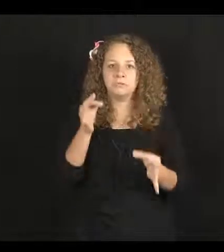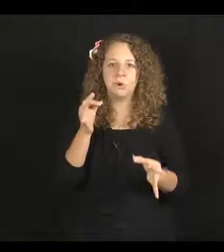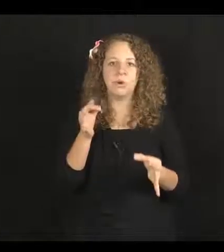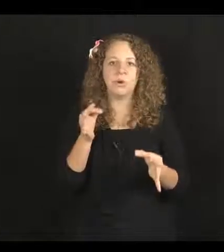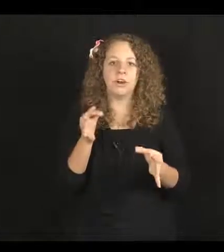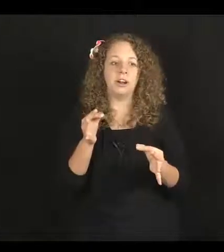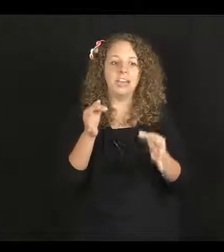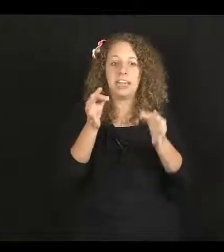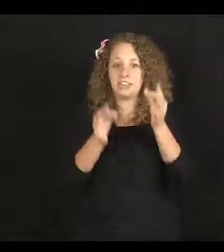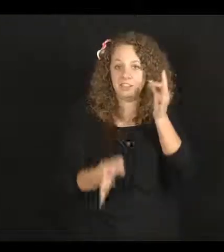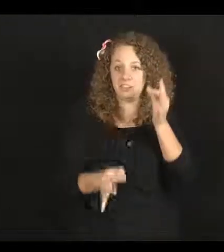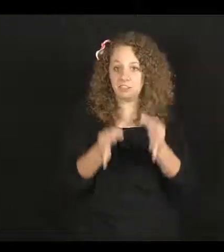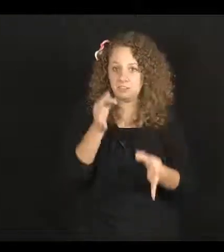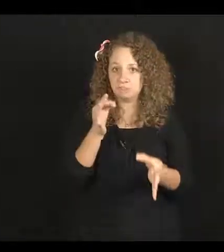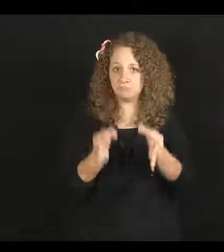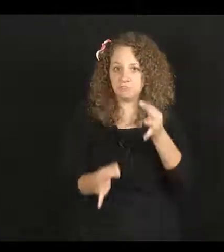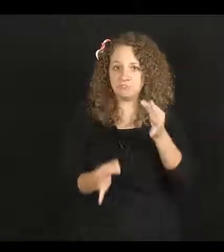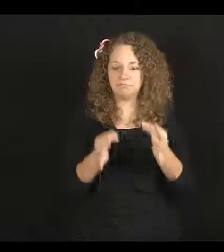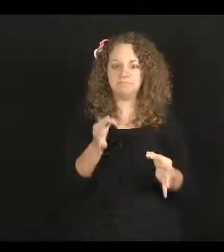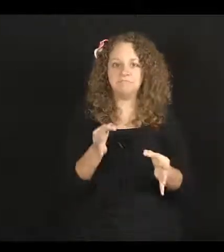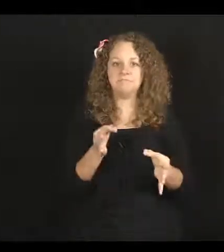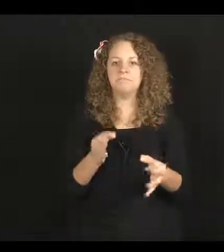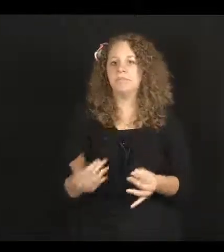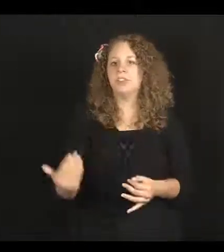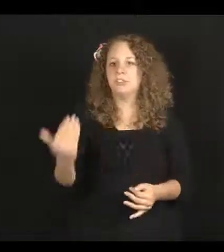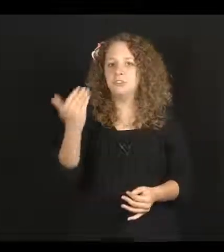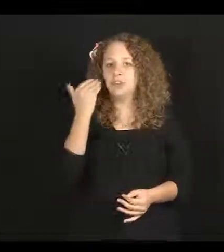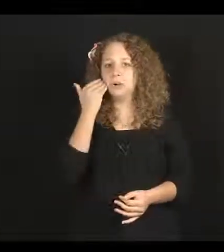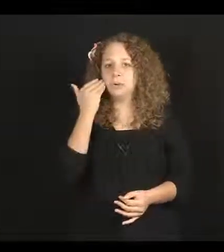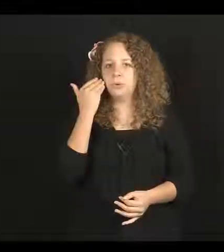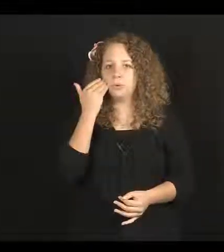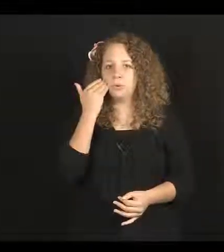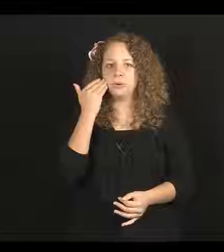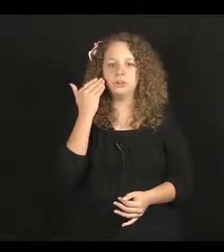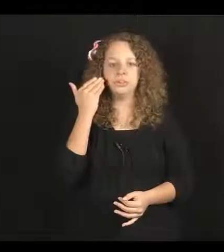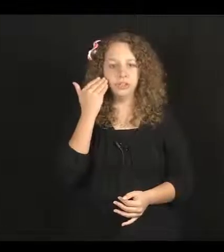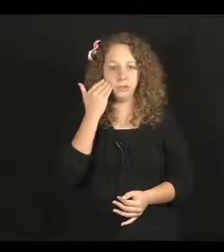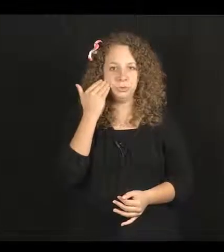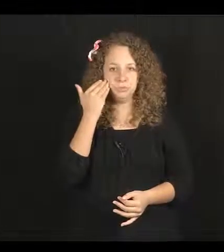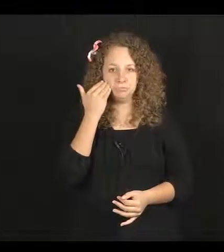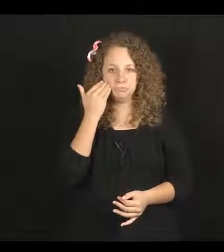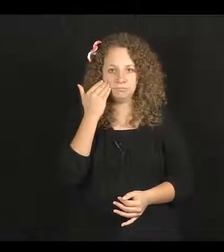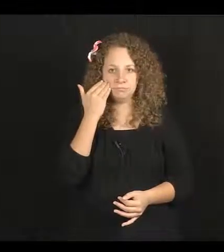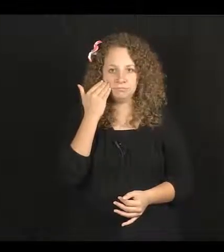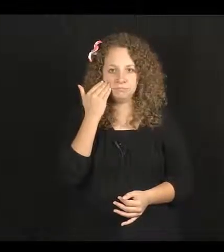a JUDGE KNOW or KNEW